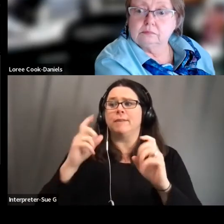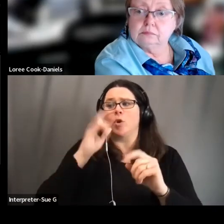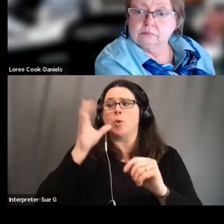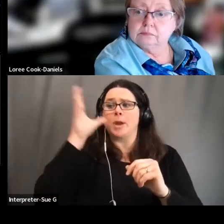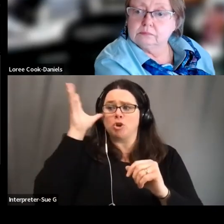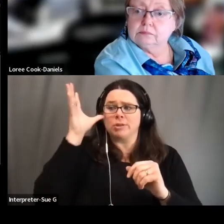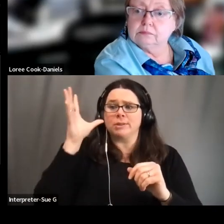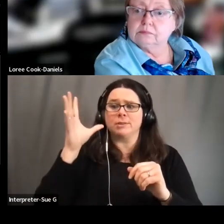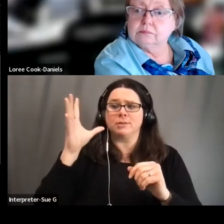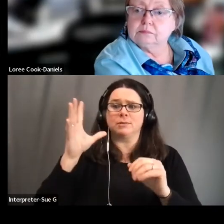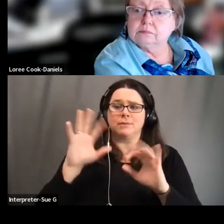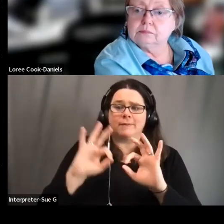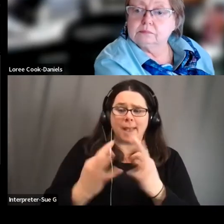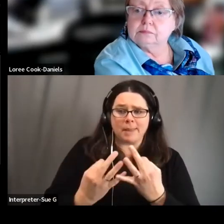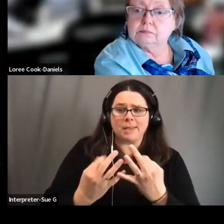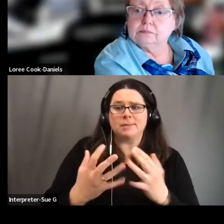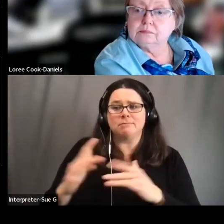Other ideas for expulsion from home?